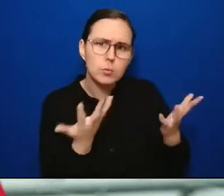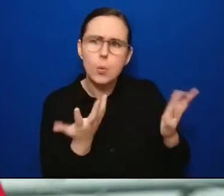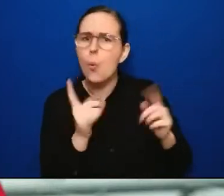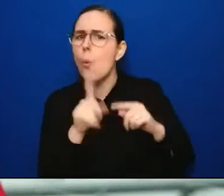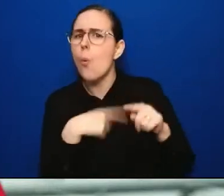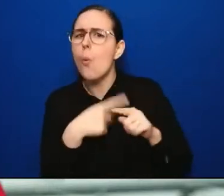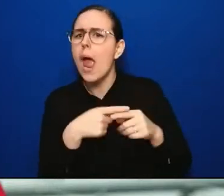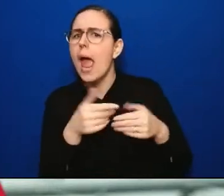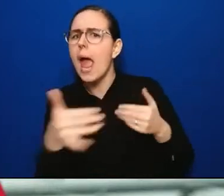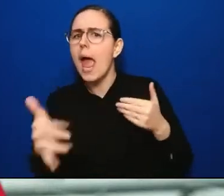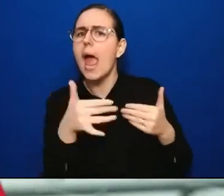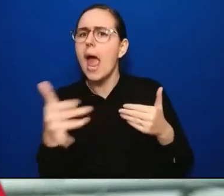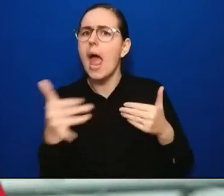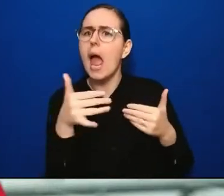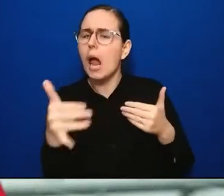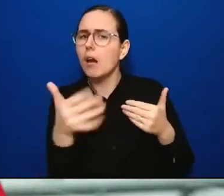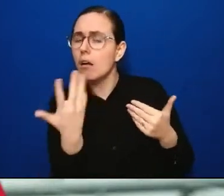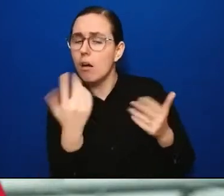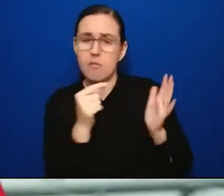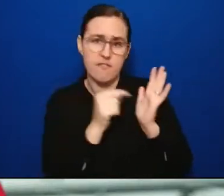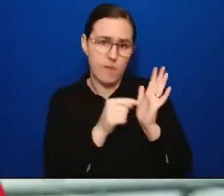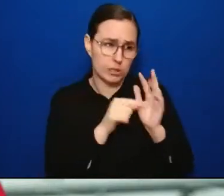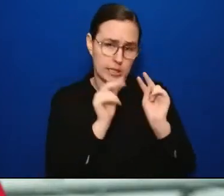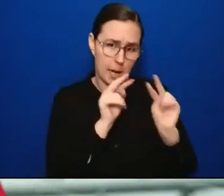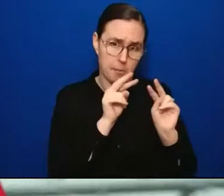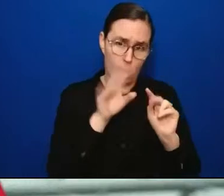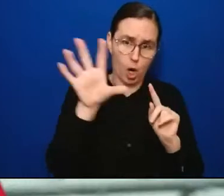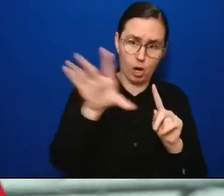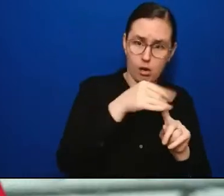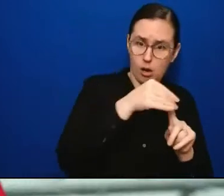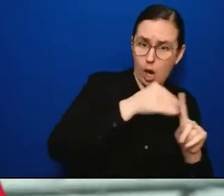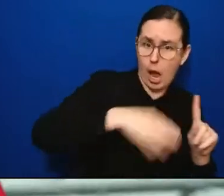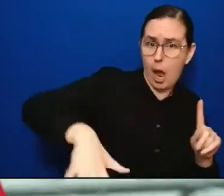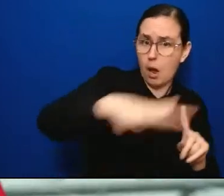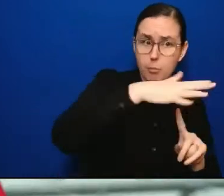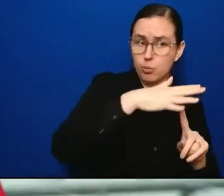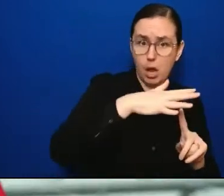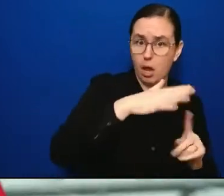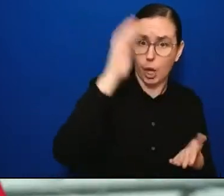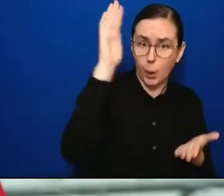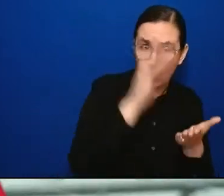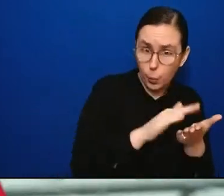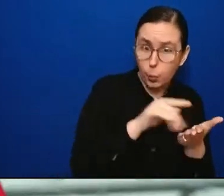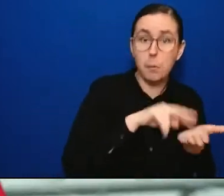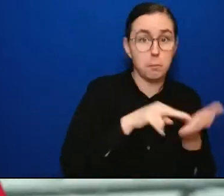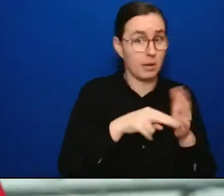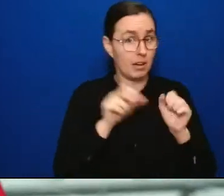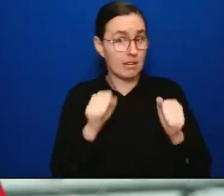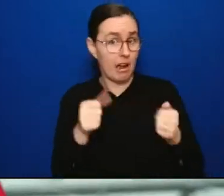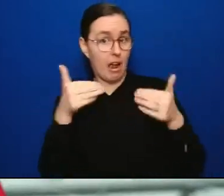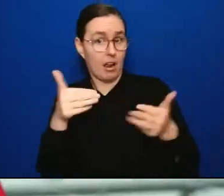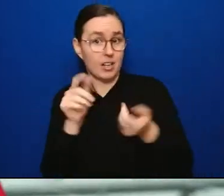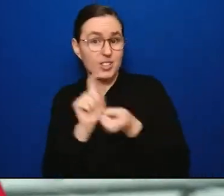are the natural transition times and what amount of transmission error community means that these